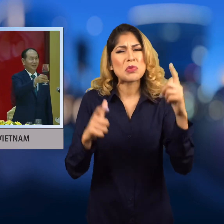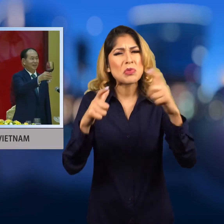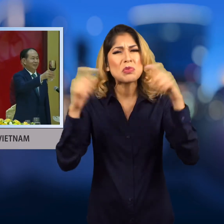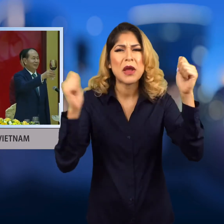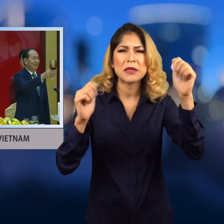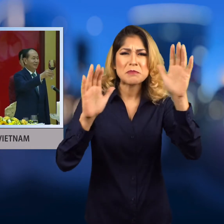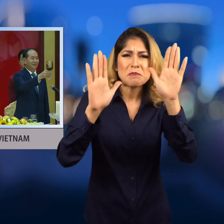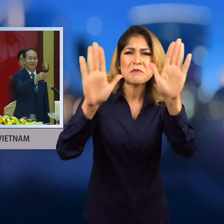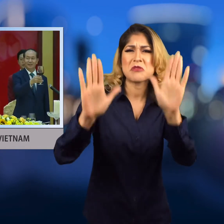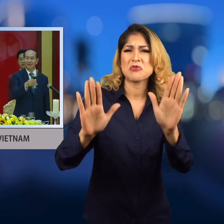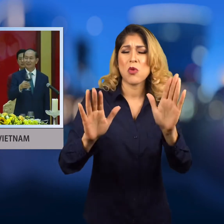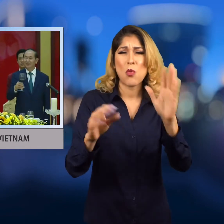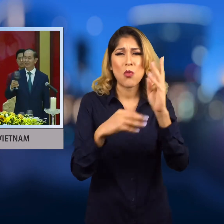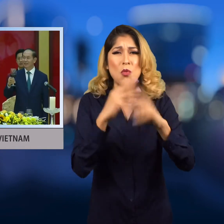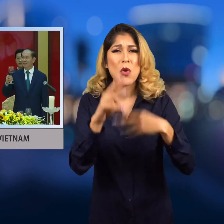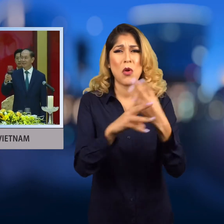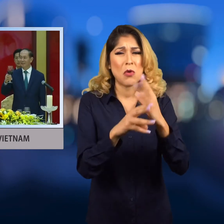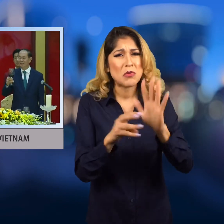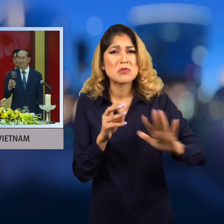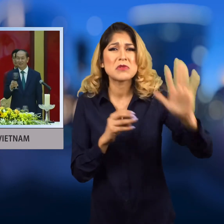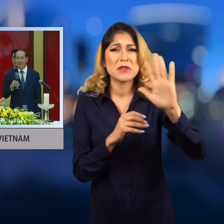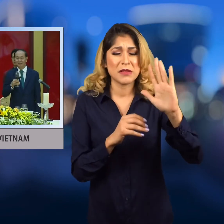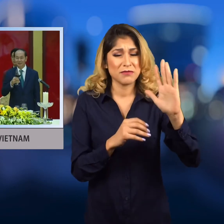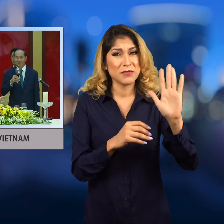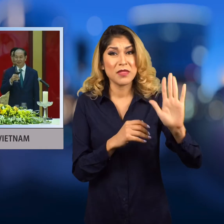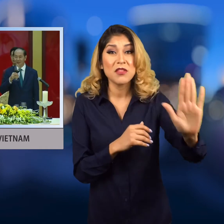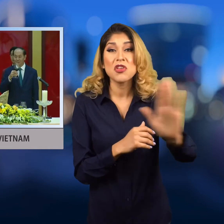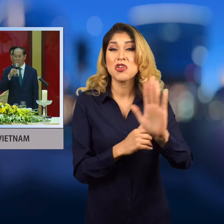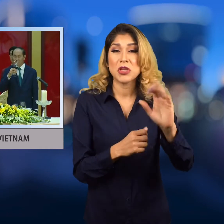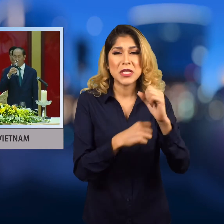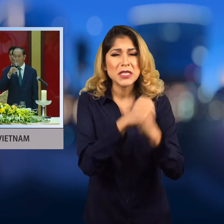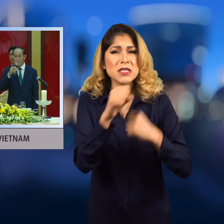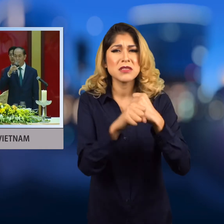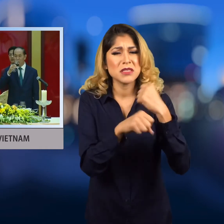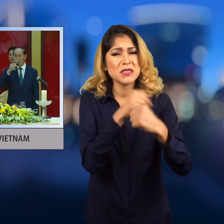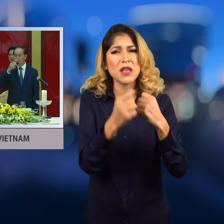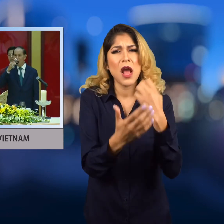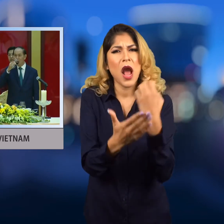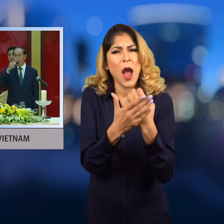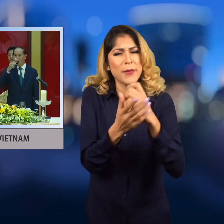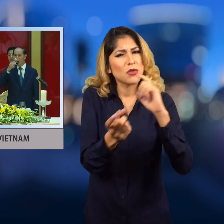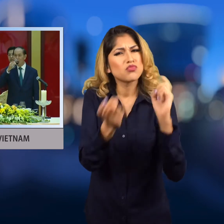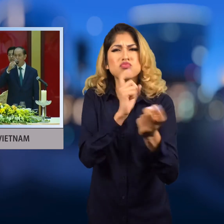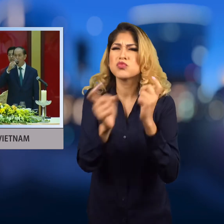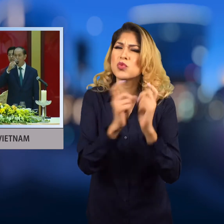miracle in the world for its decades of economic reform.